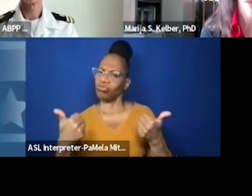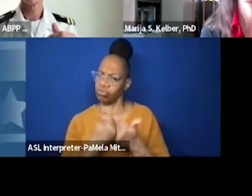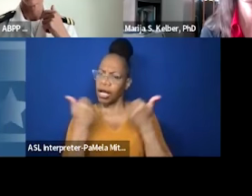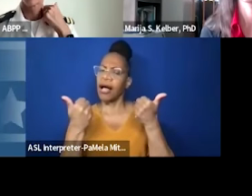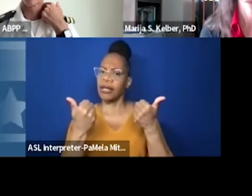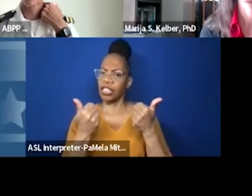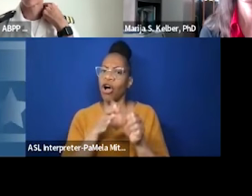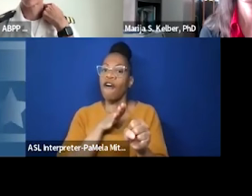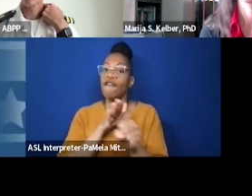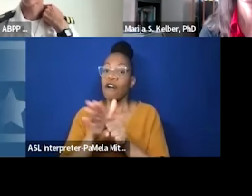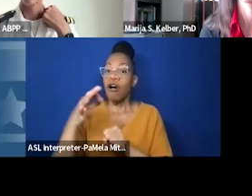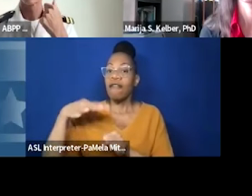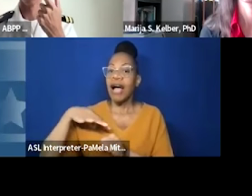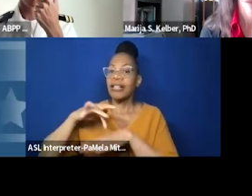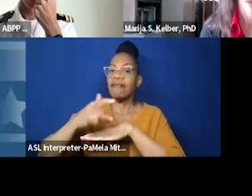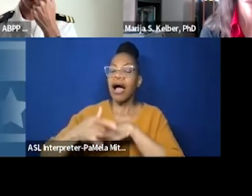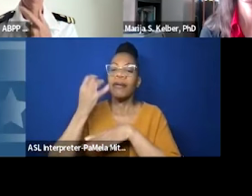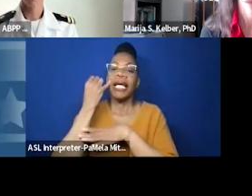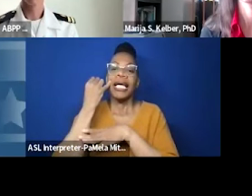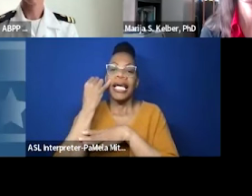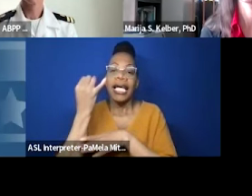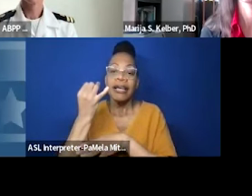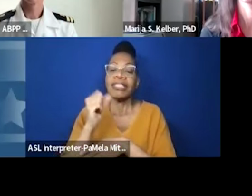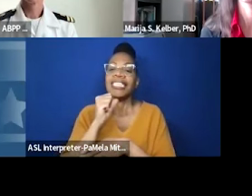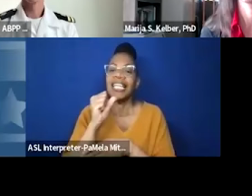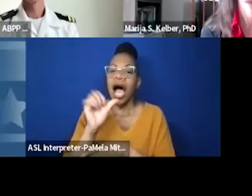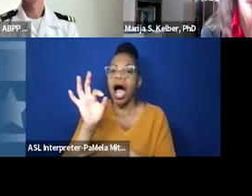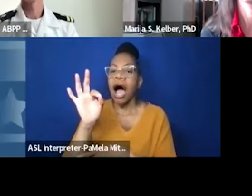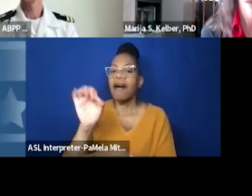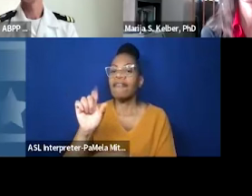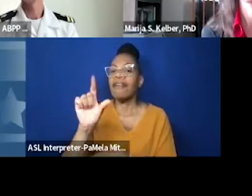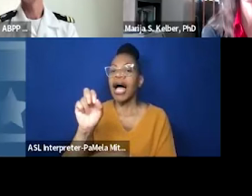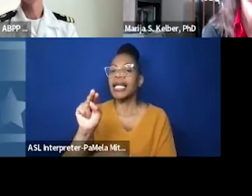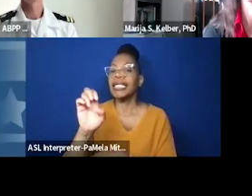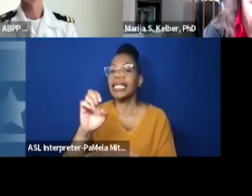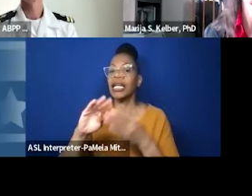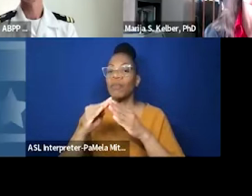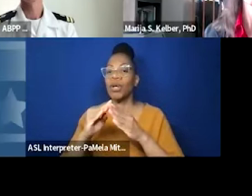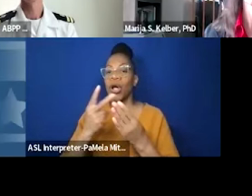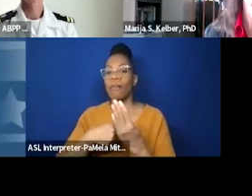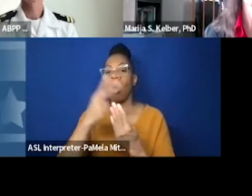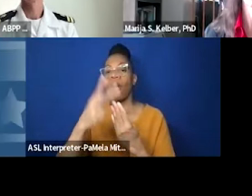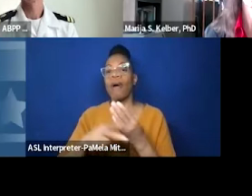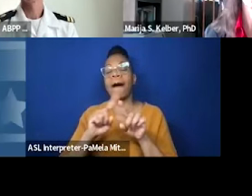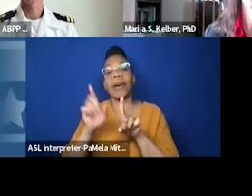Full benefits are available if incarcerated for non-felony and community programs, but if they are in felony convictions,